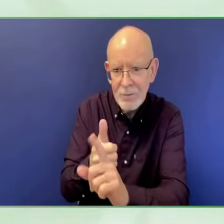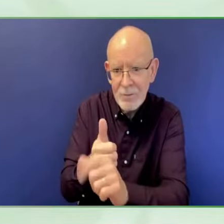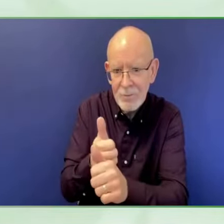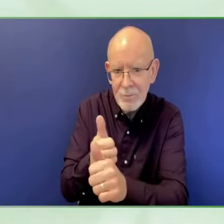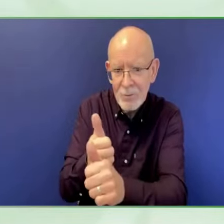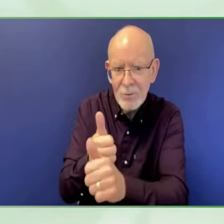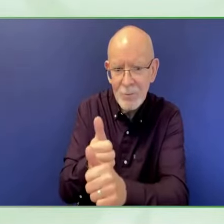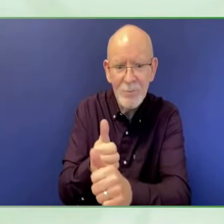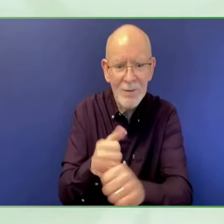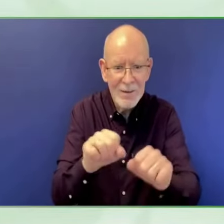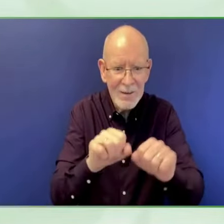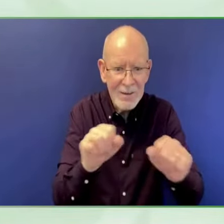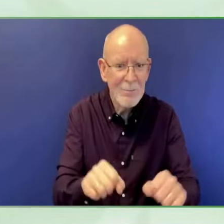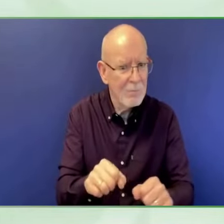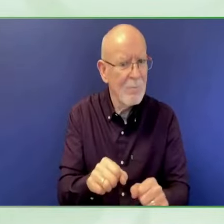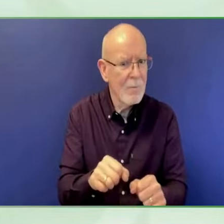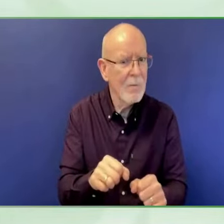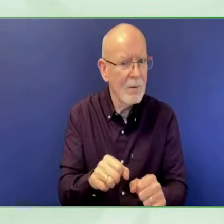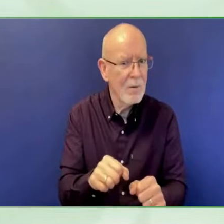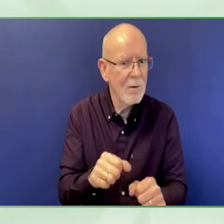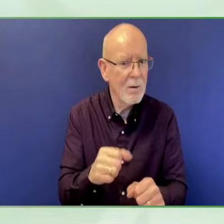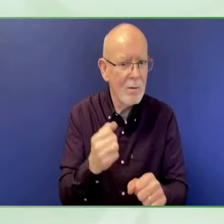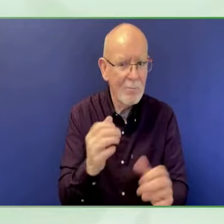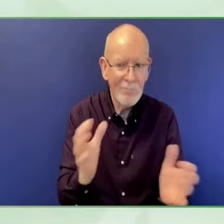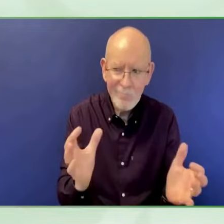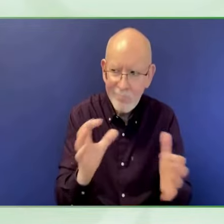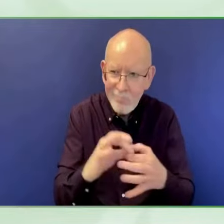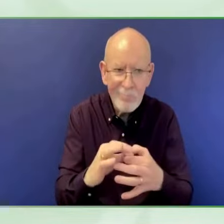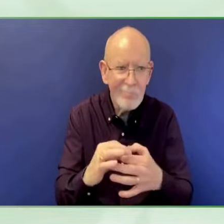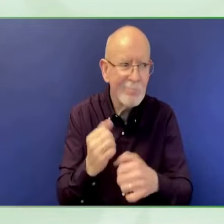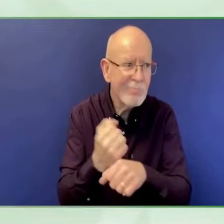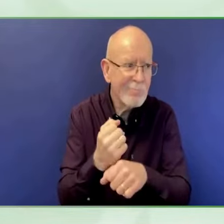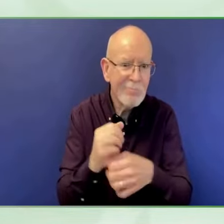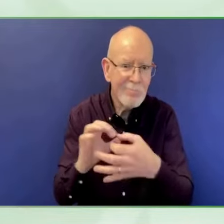If there's something missing?